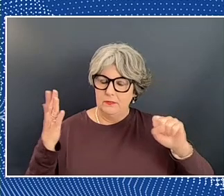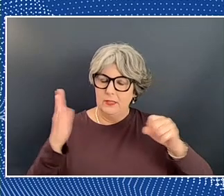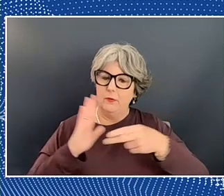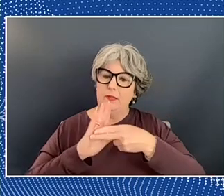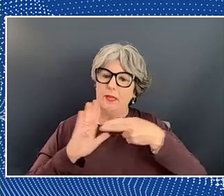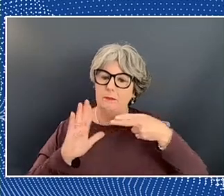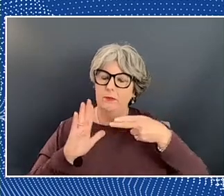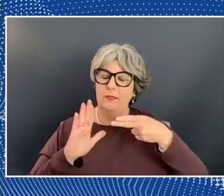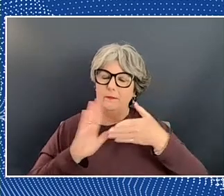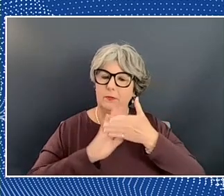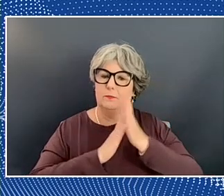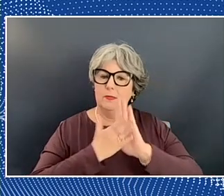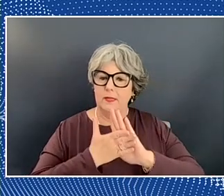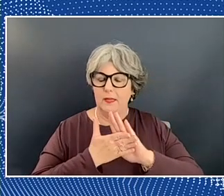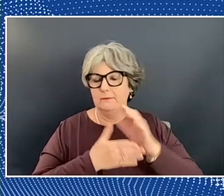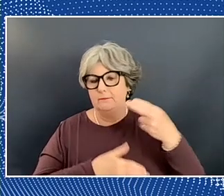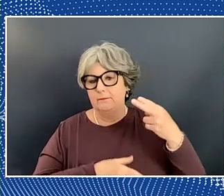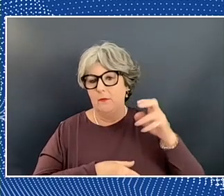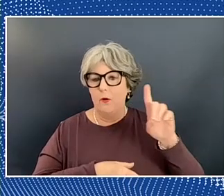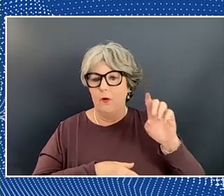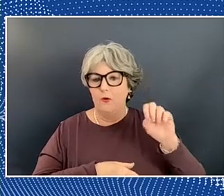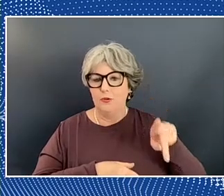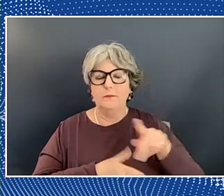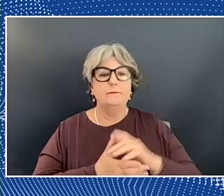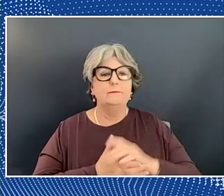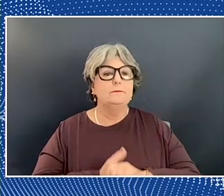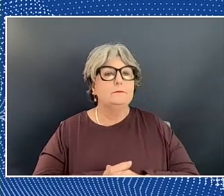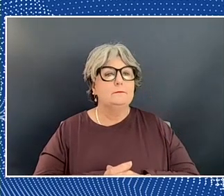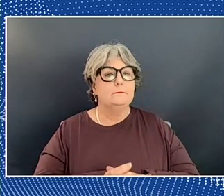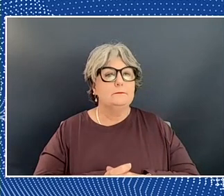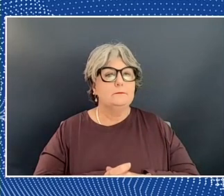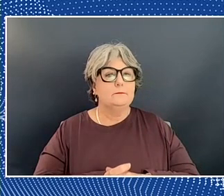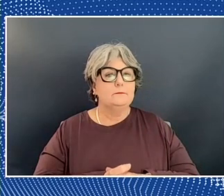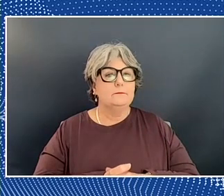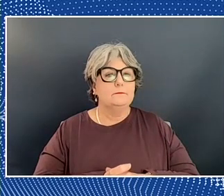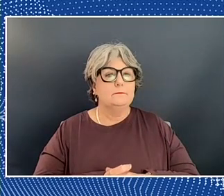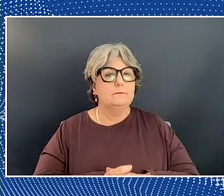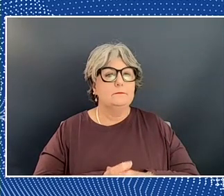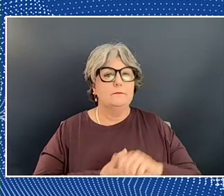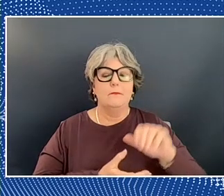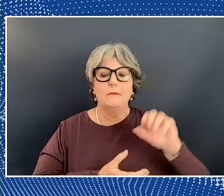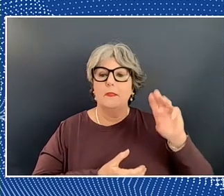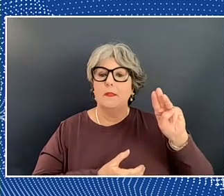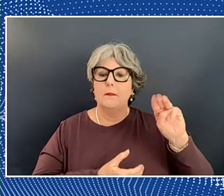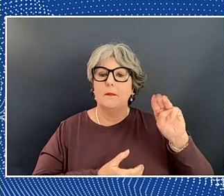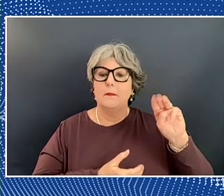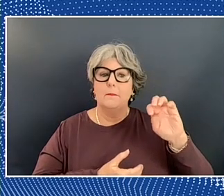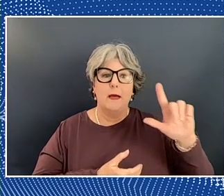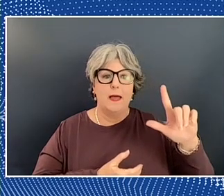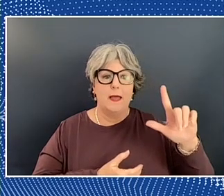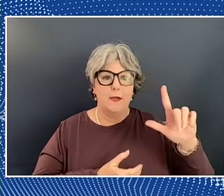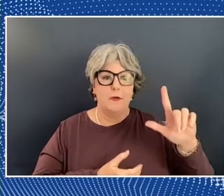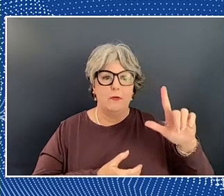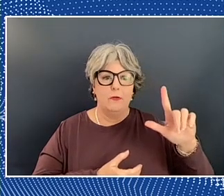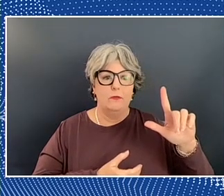Thank you. So, if we go next to the idea for the